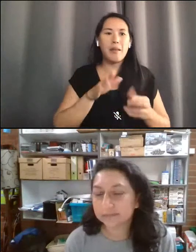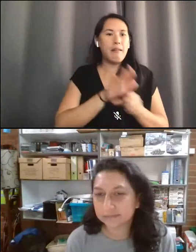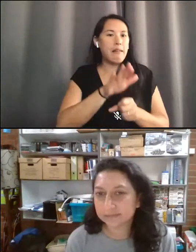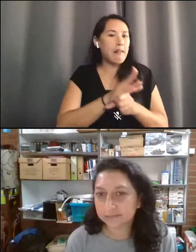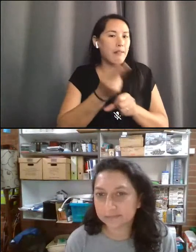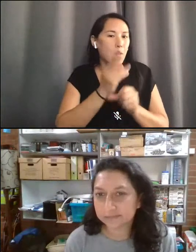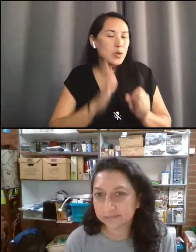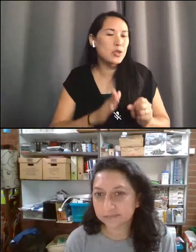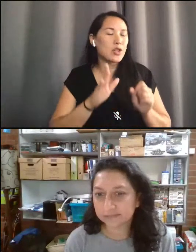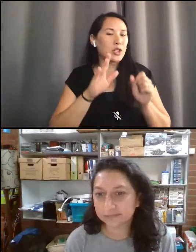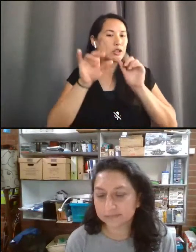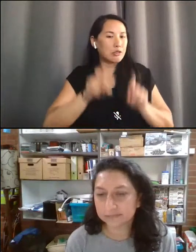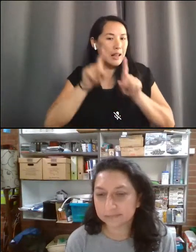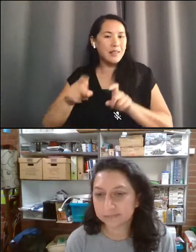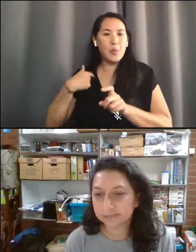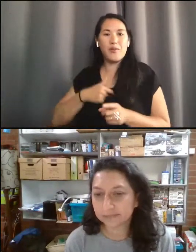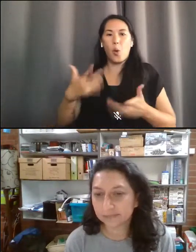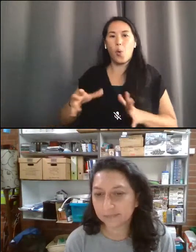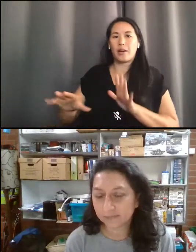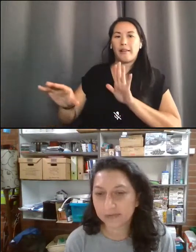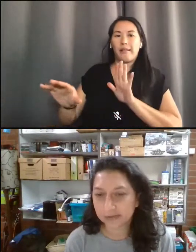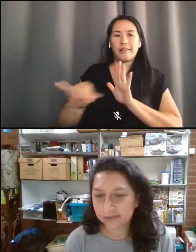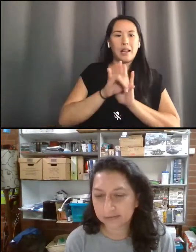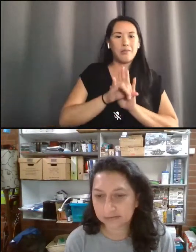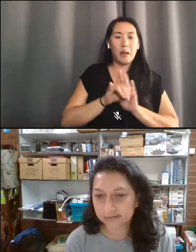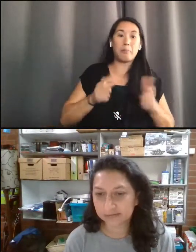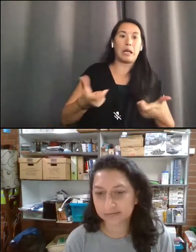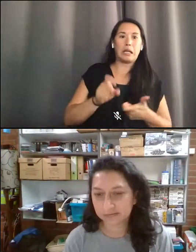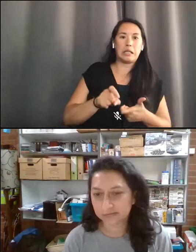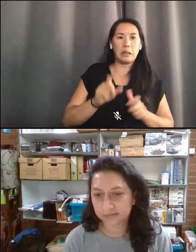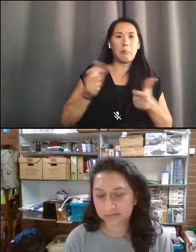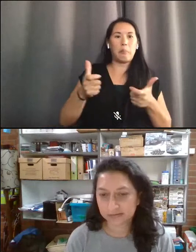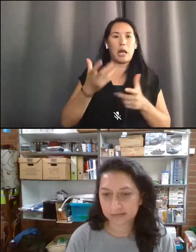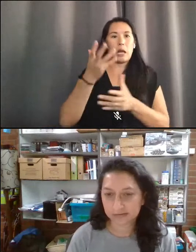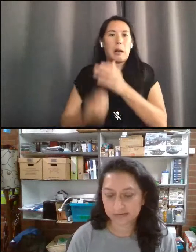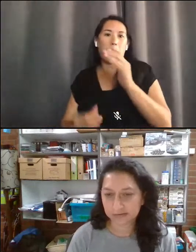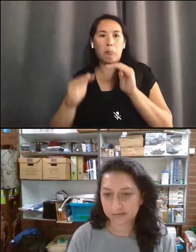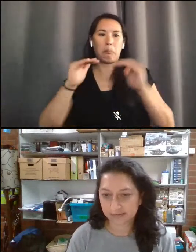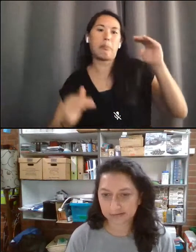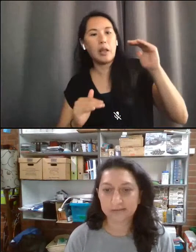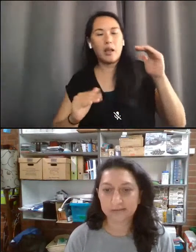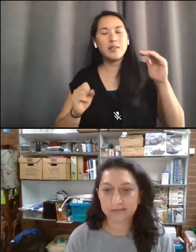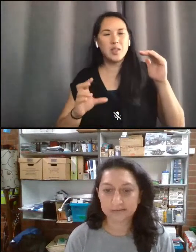identified a significant need or a gap so we kind of use them um hand in hand starting with the